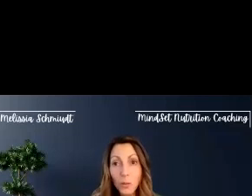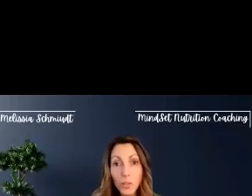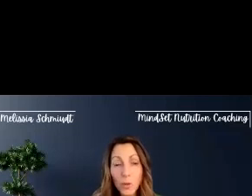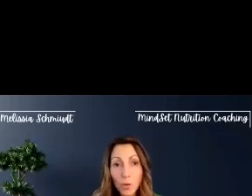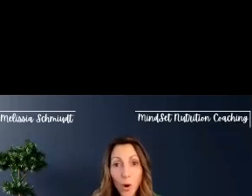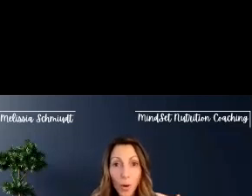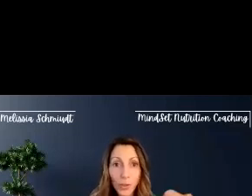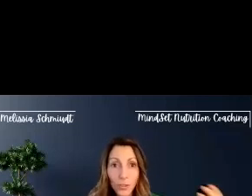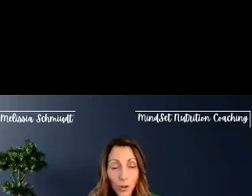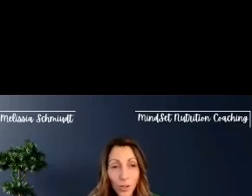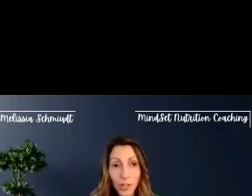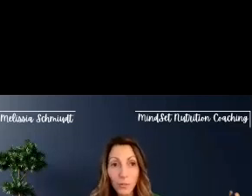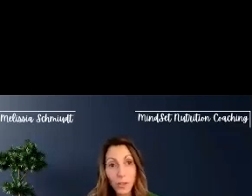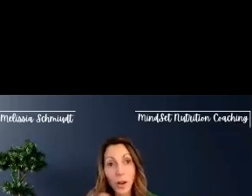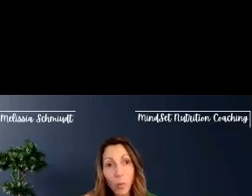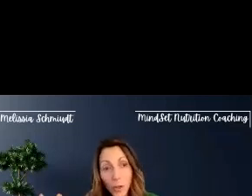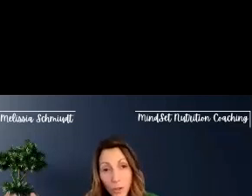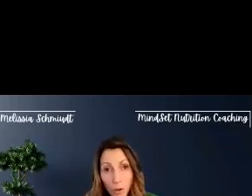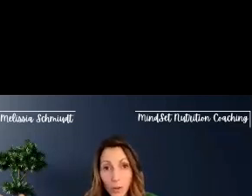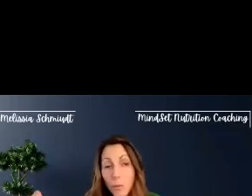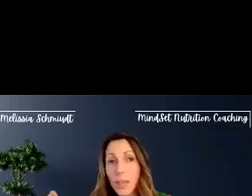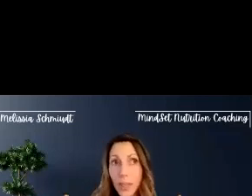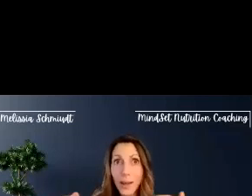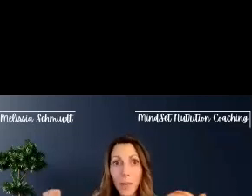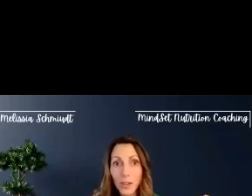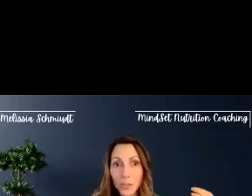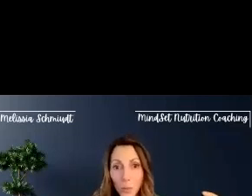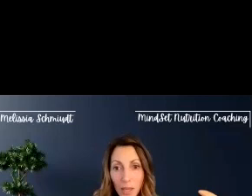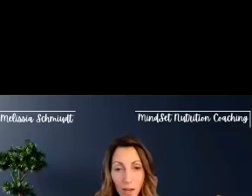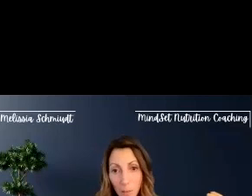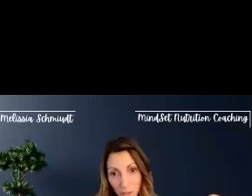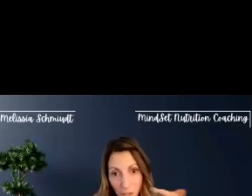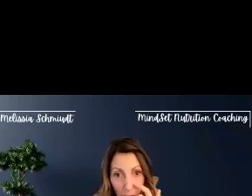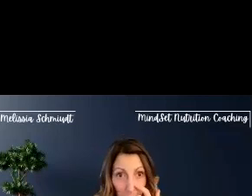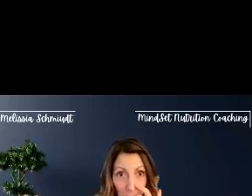Otherwise, we don't know where you're starting to figure out where you're going. We cannot manage what we cannot measure,